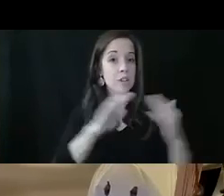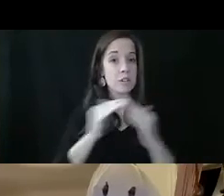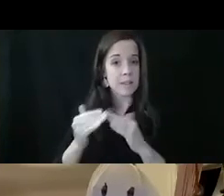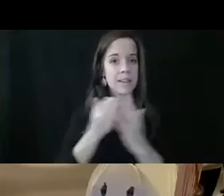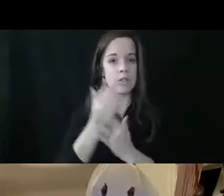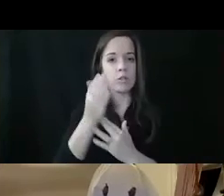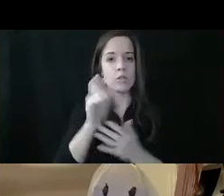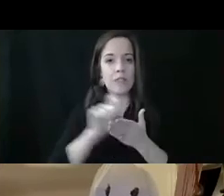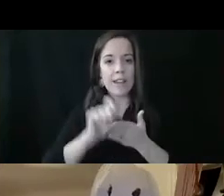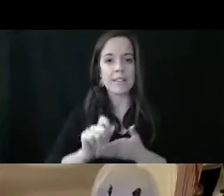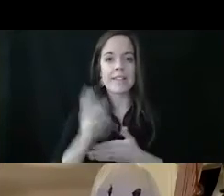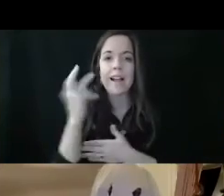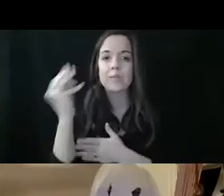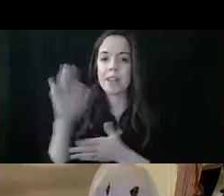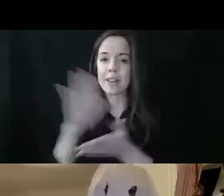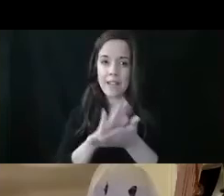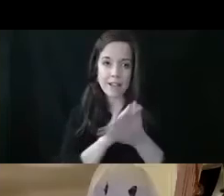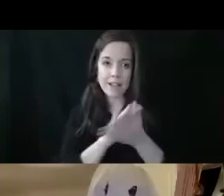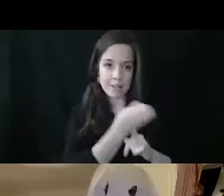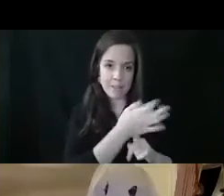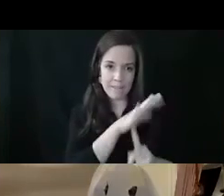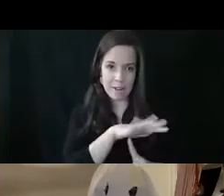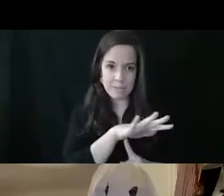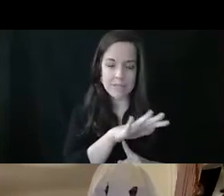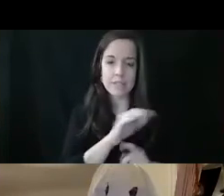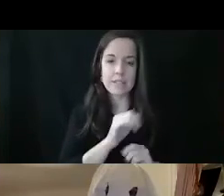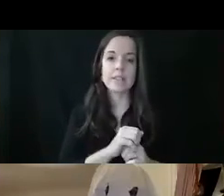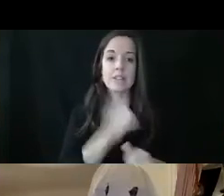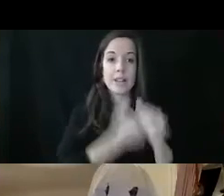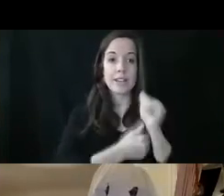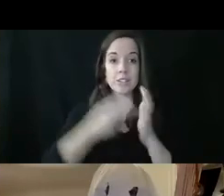outside of the academic environment. So at each of our readings we have an opening round